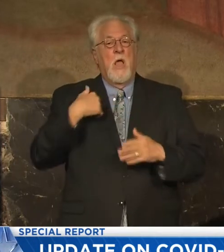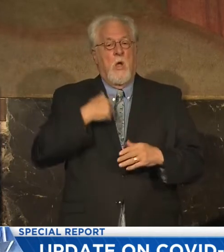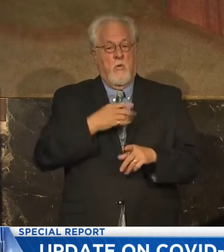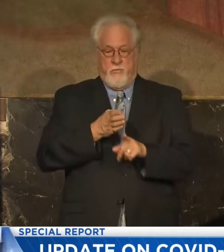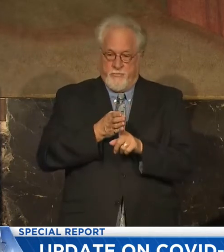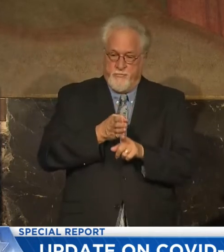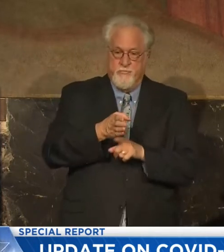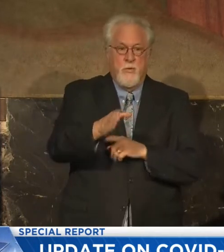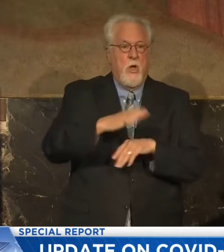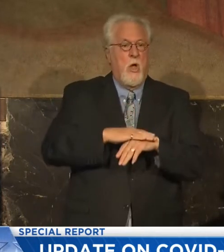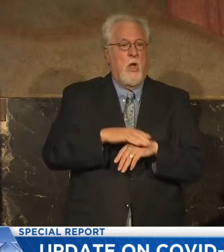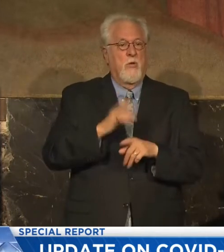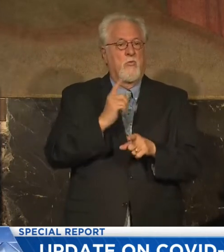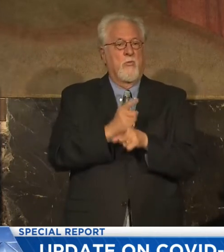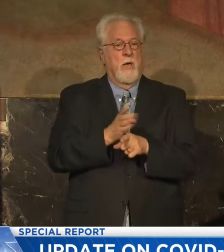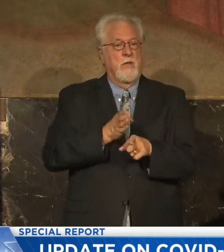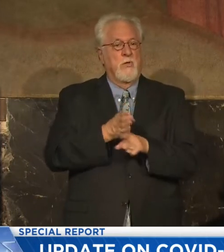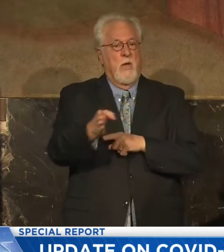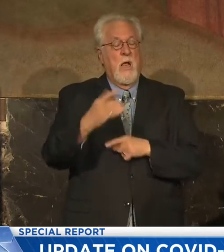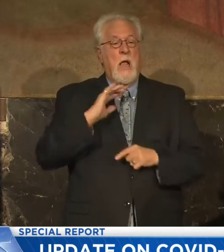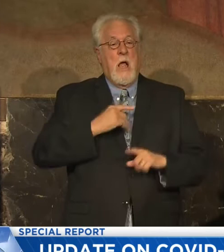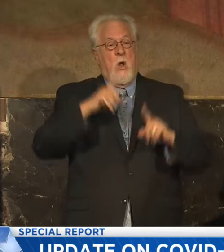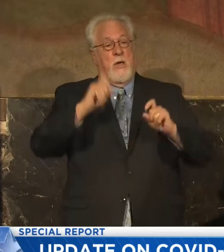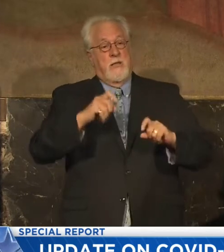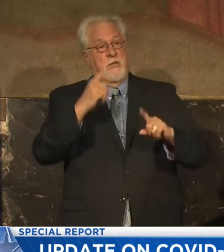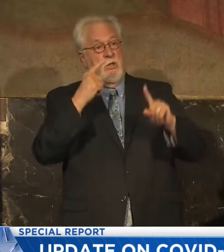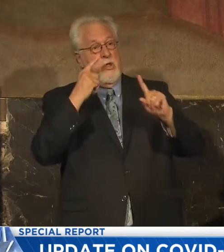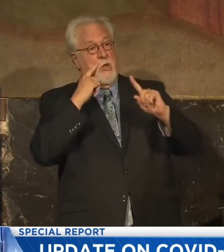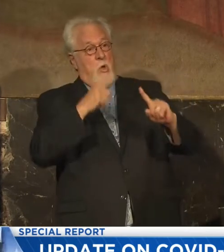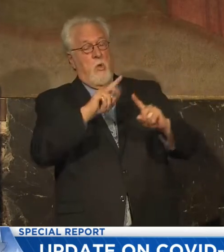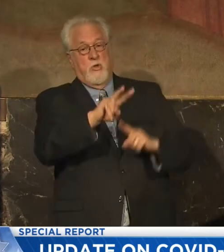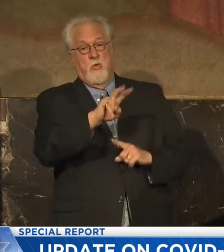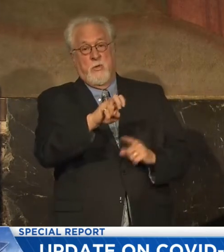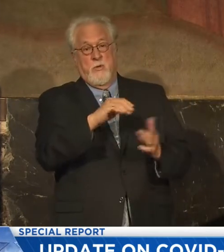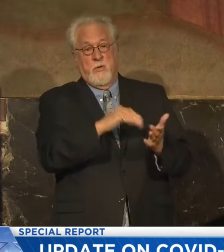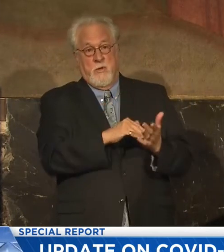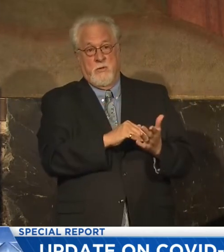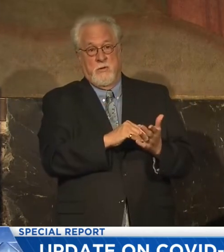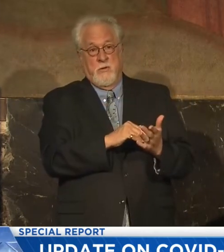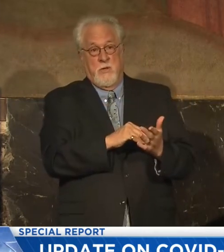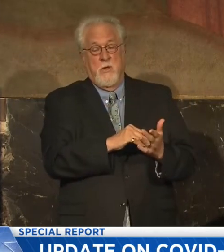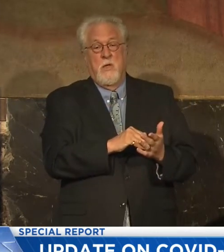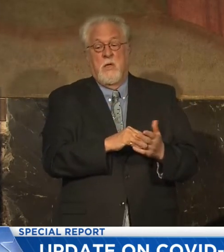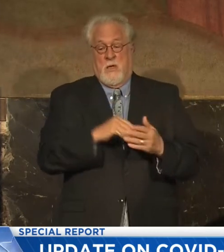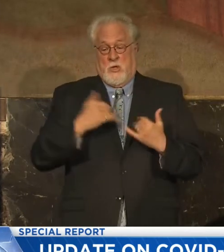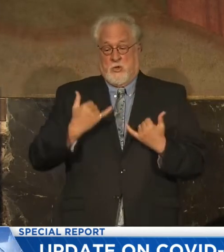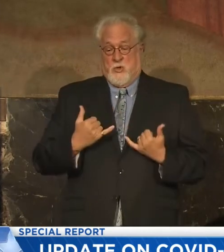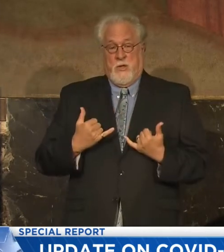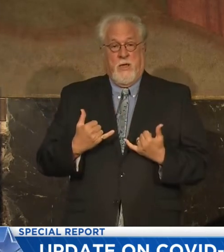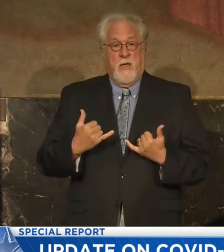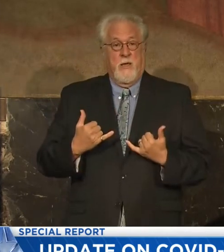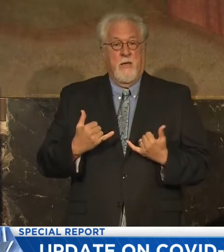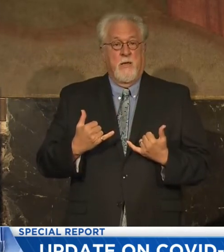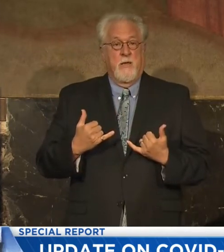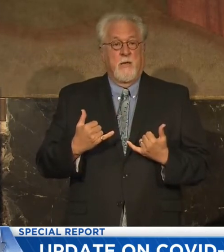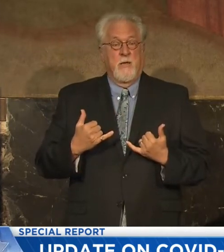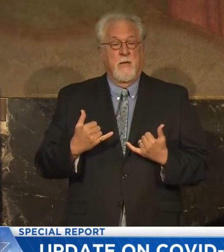THINK HAS A LOT TO DO WITH THAT POSITIVITY RATING. I WOULD -- I WOULD POINT OUT THAT WE ARE ON TRACK.